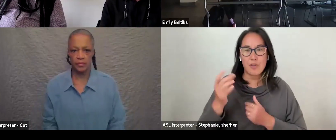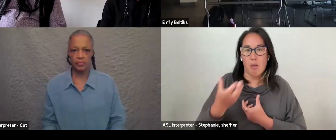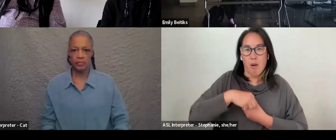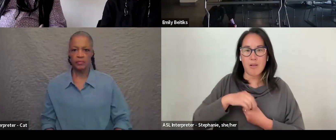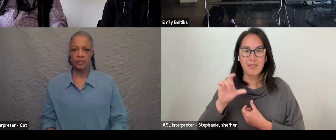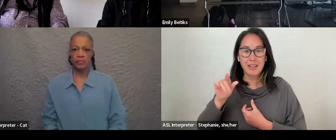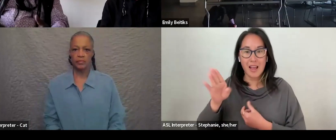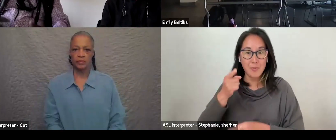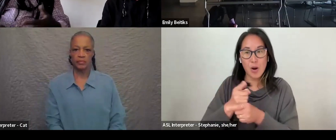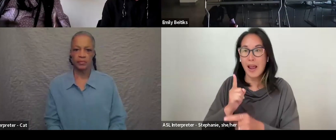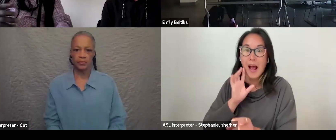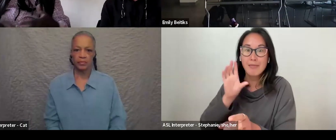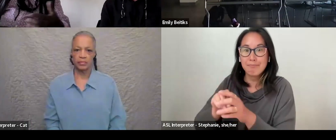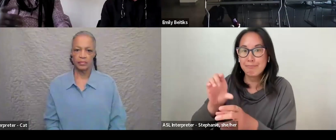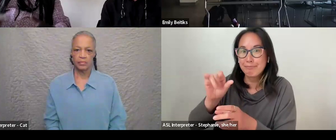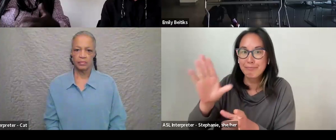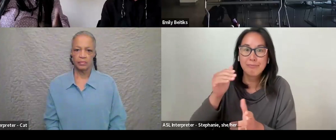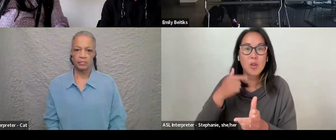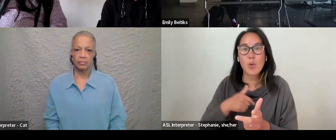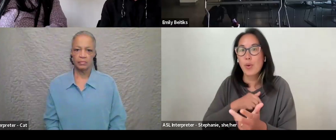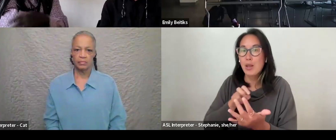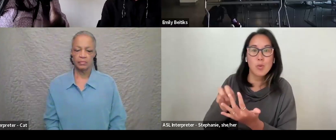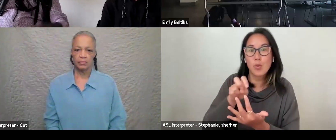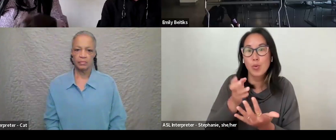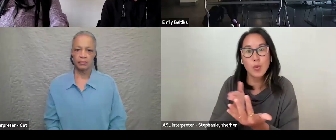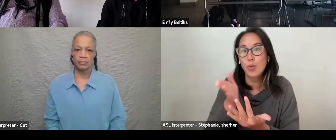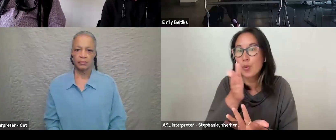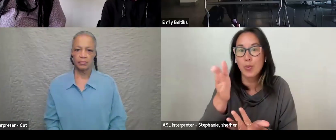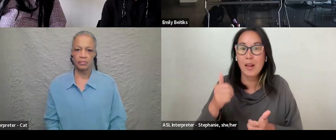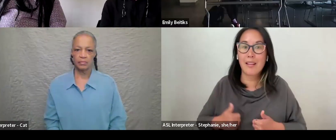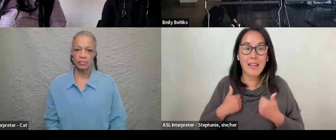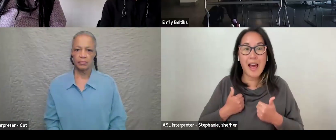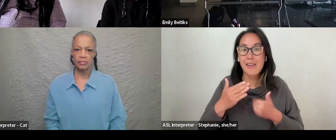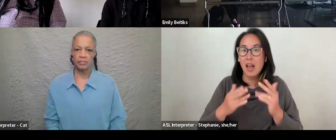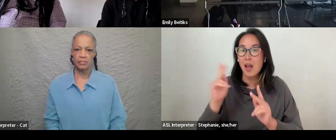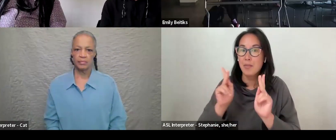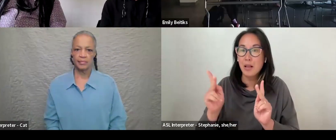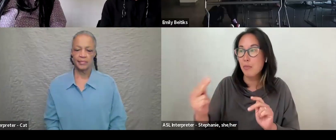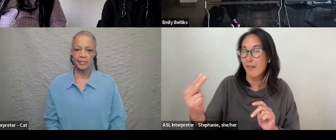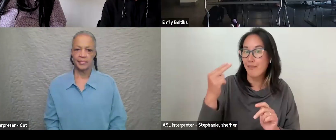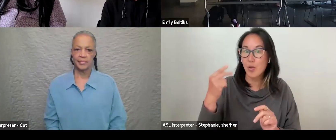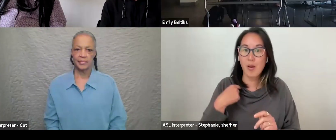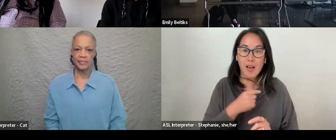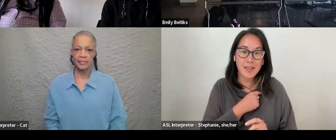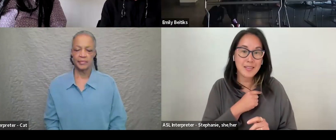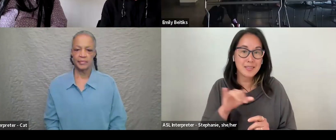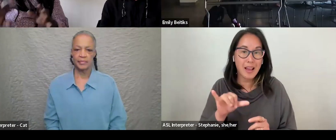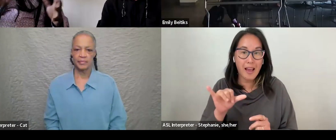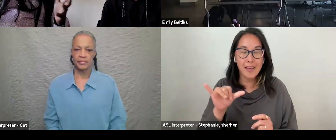I mean, we move through our lives in various ways, getting marked and different people, sort of, giving us opportunities.